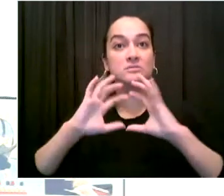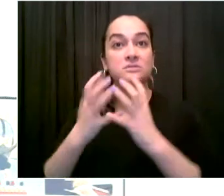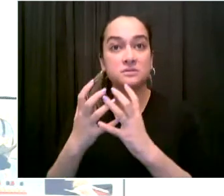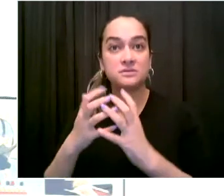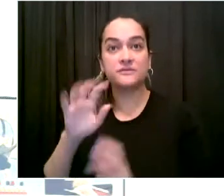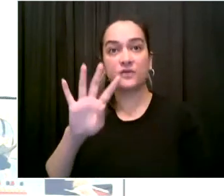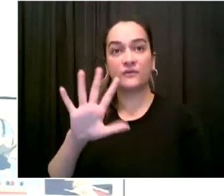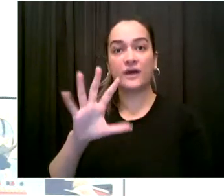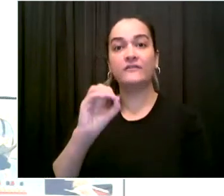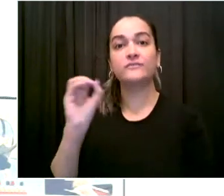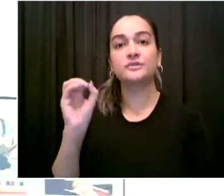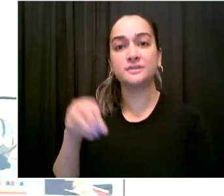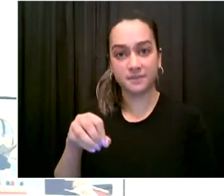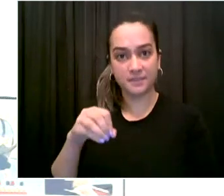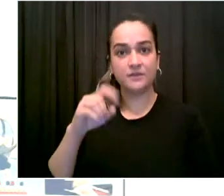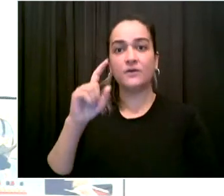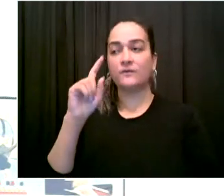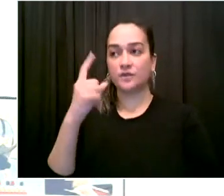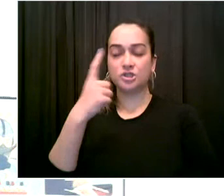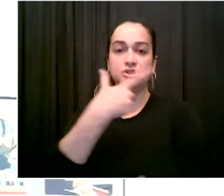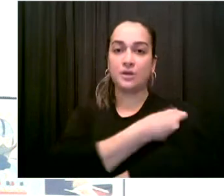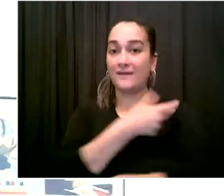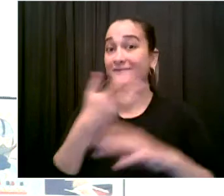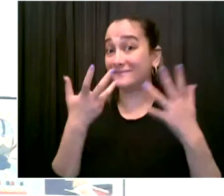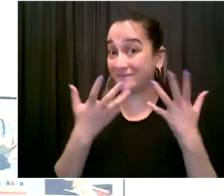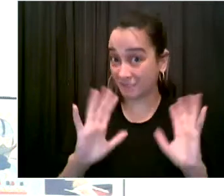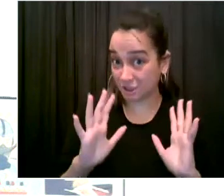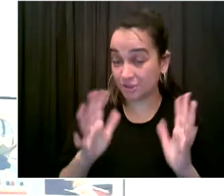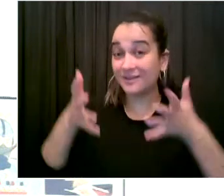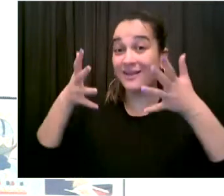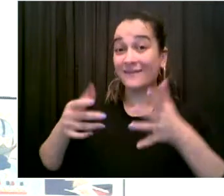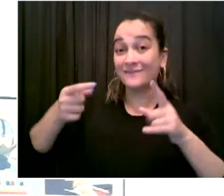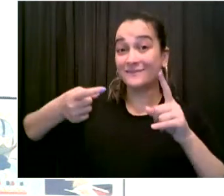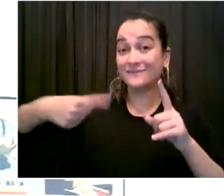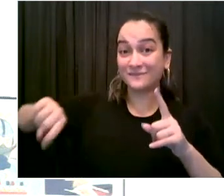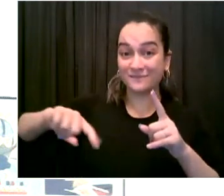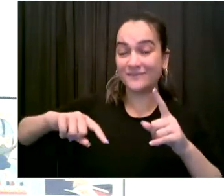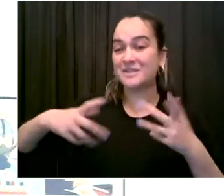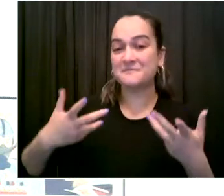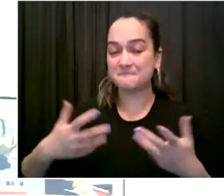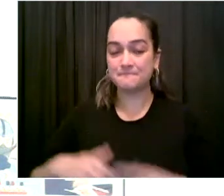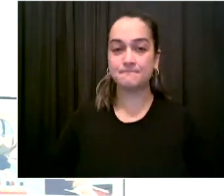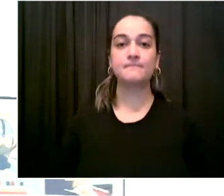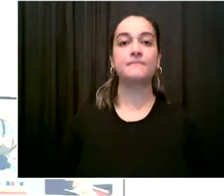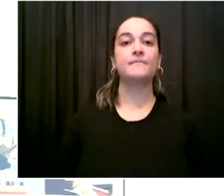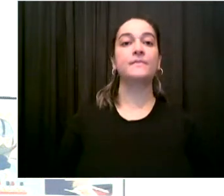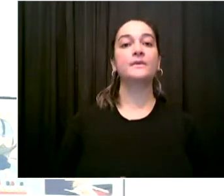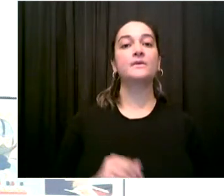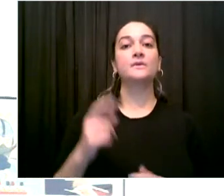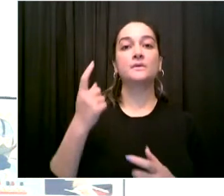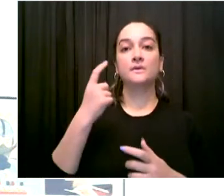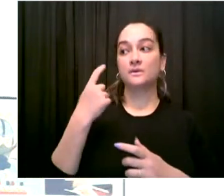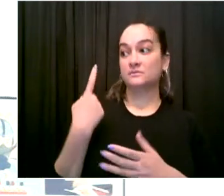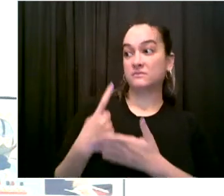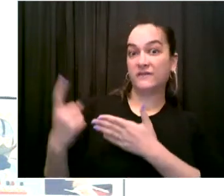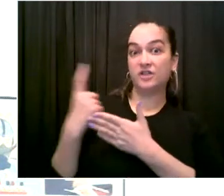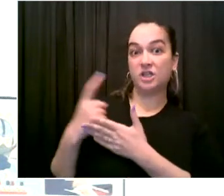ONE DOSE OF THE VACCINE WHICH IS GREAT PROGRESS.